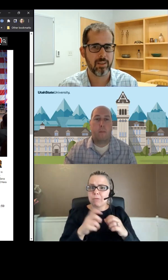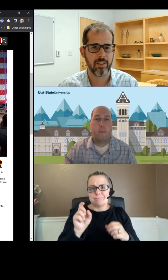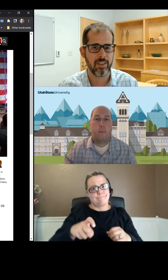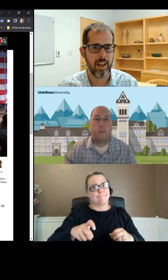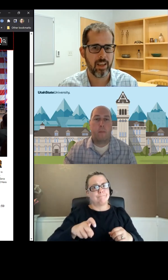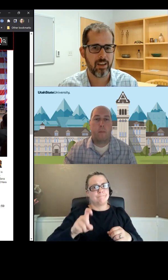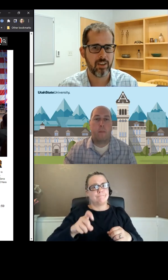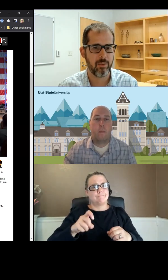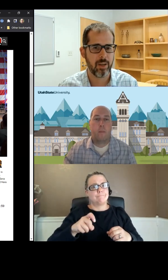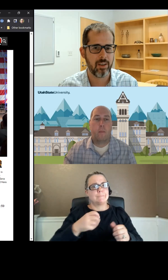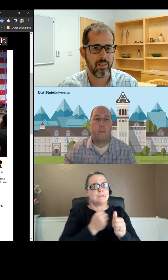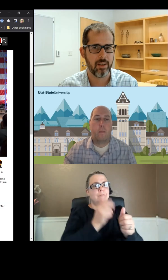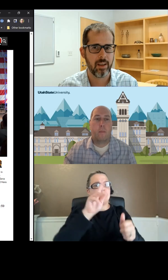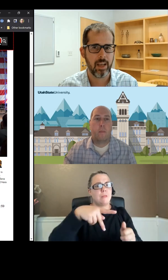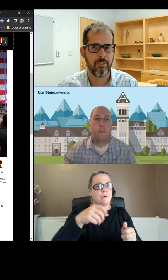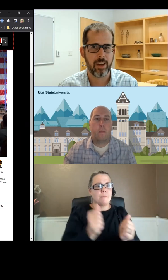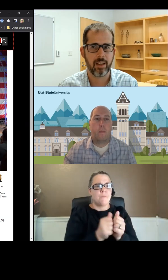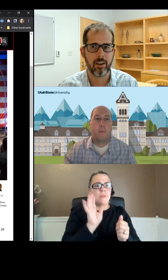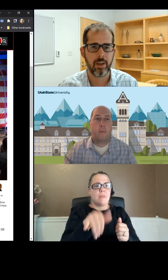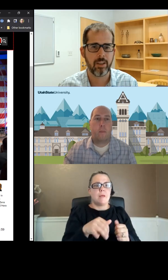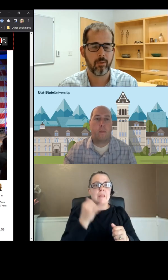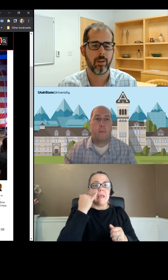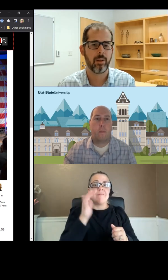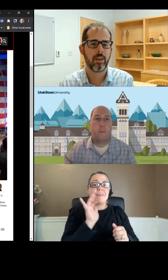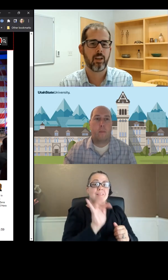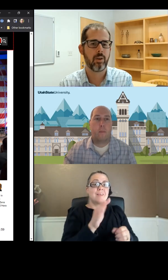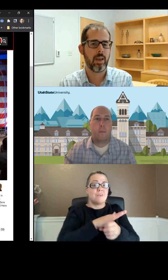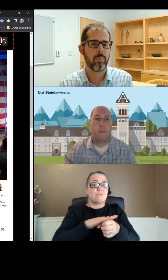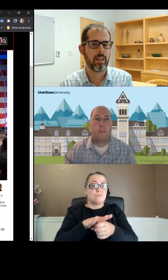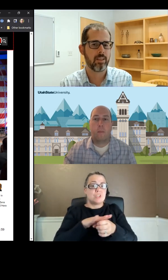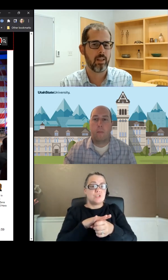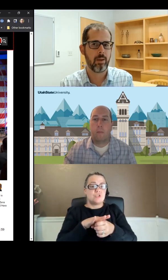regions. There's this navigation region, and if I click on a region it will go to that place in